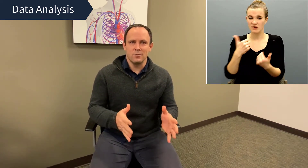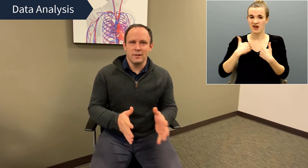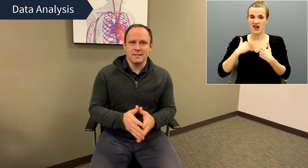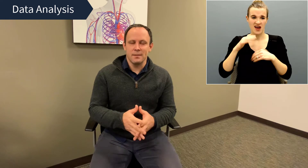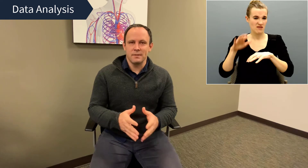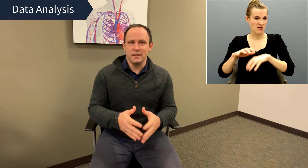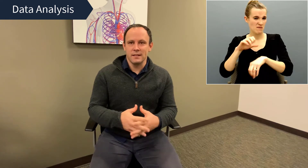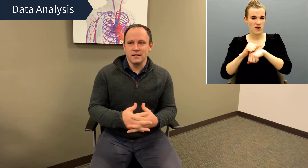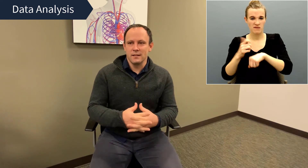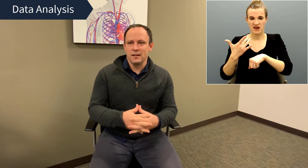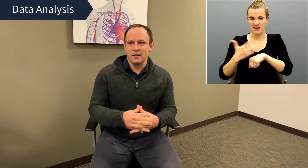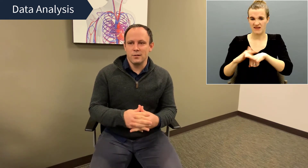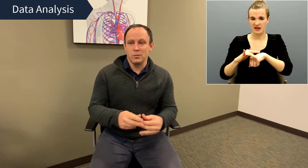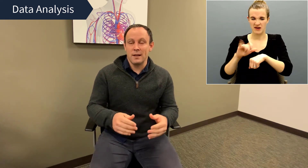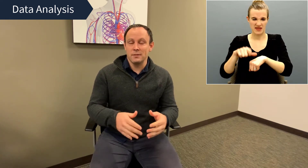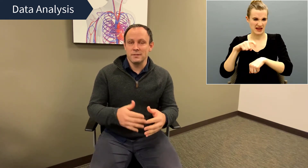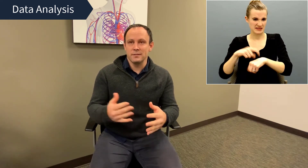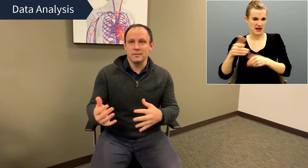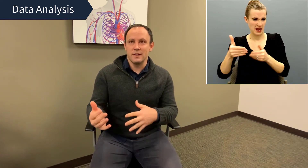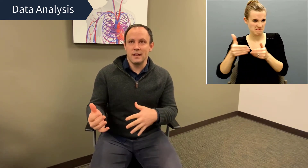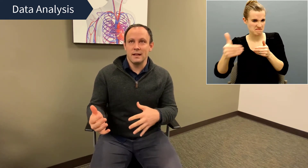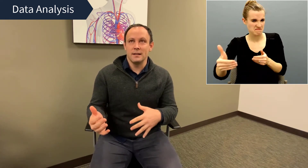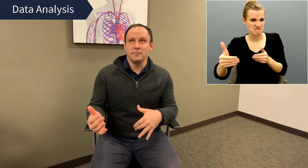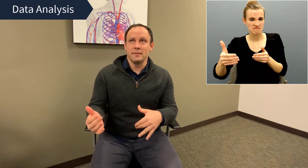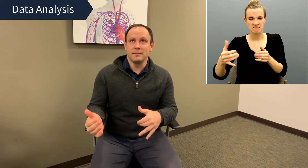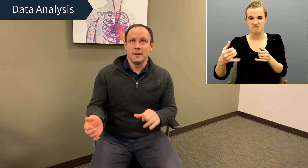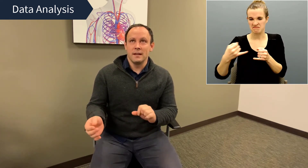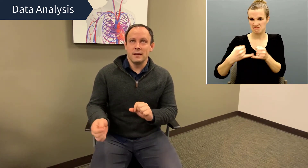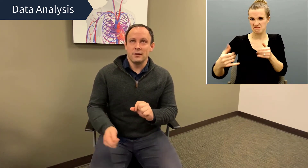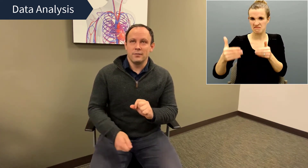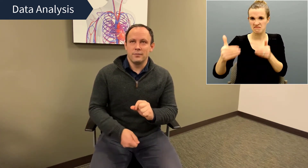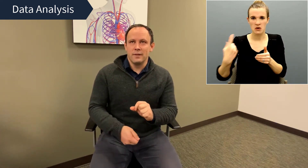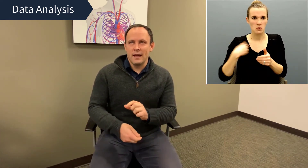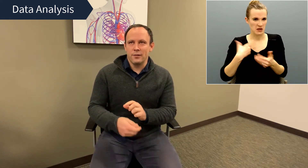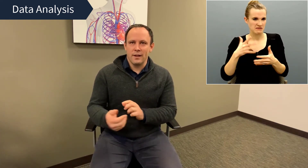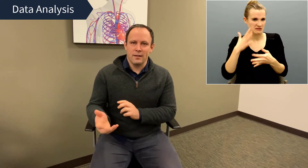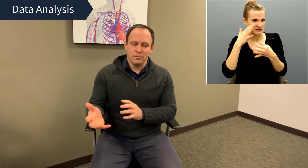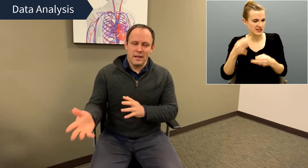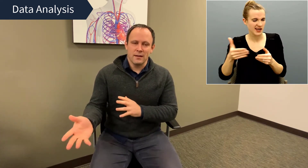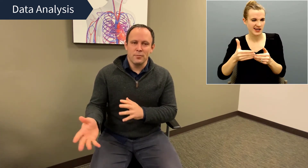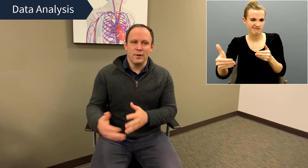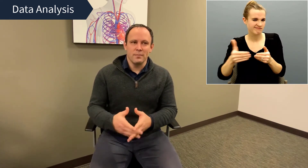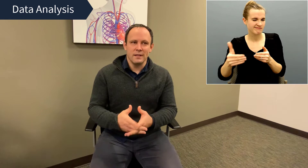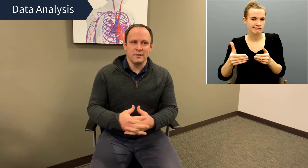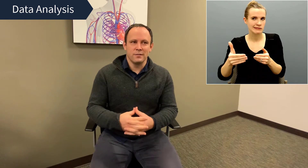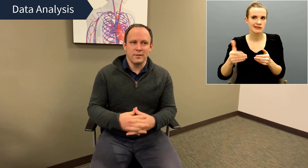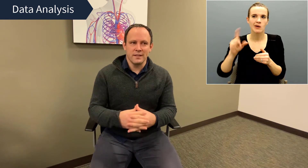weren't accepting, weren't able to create or make an appointment during the